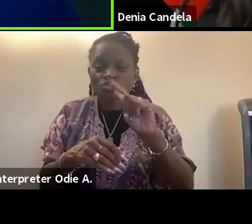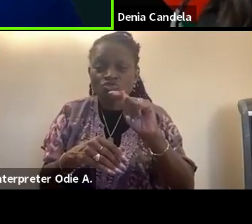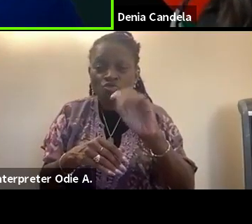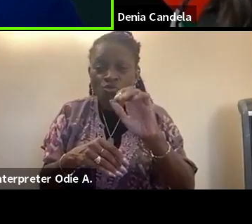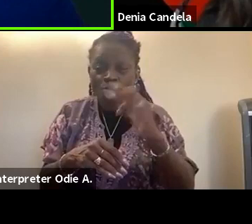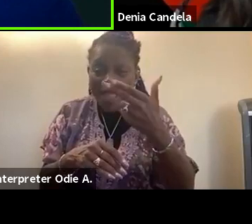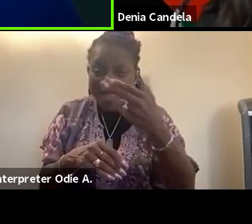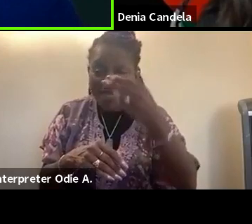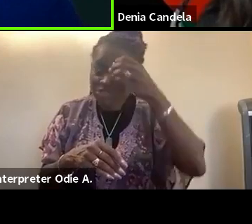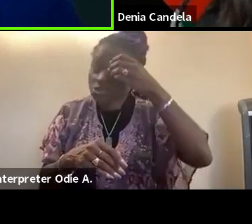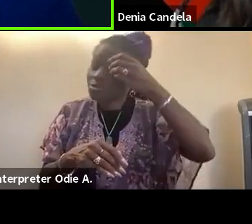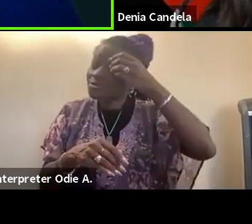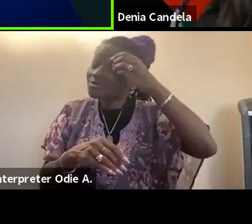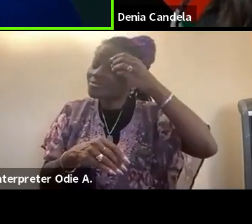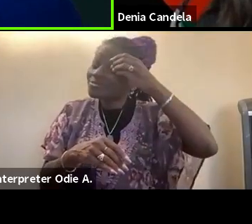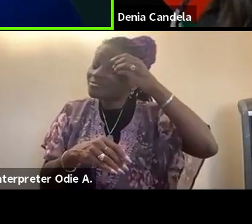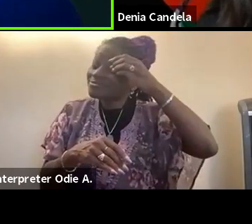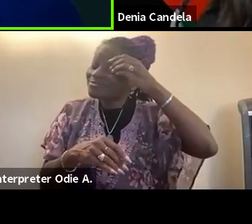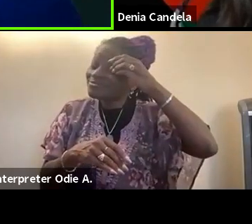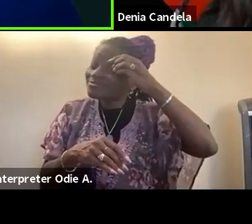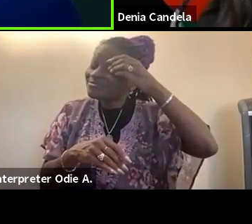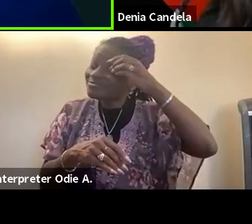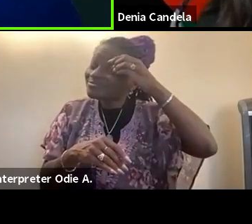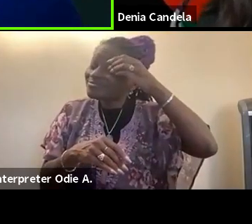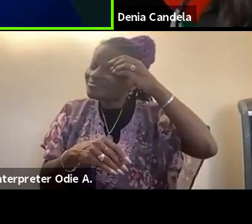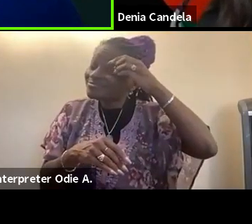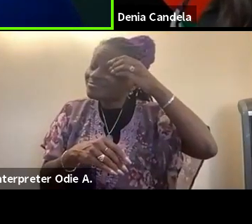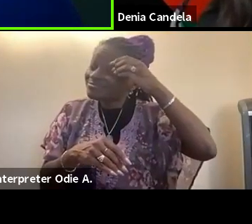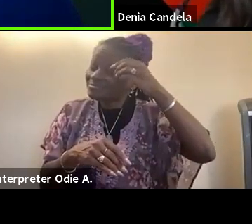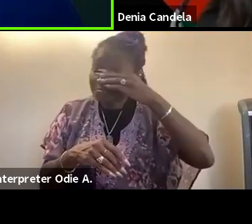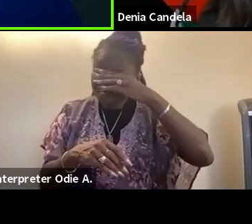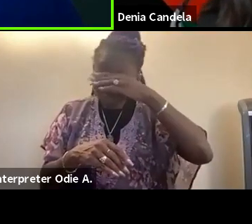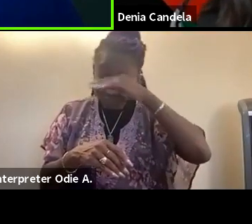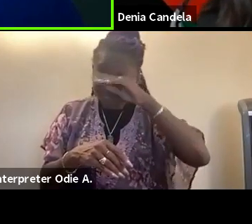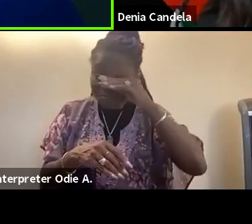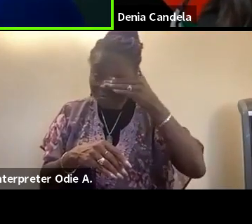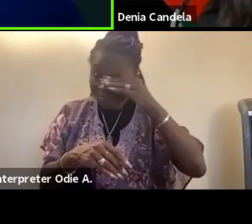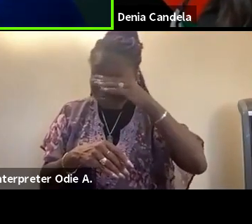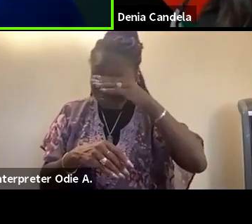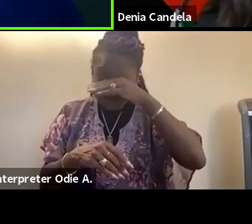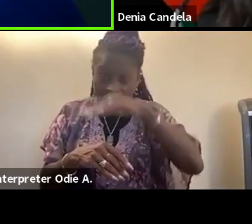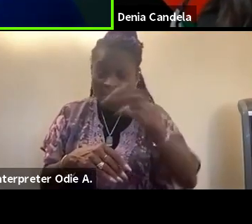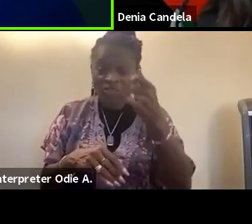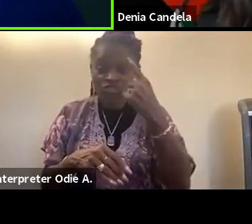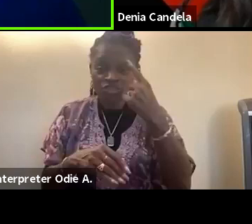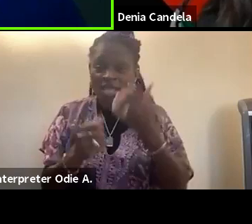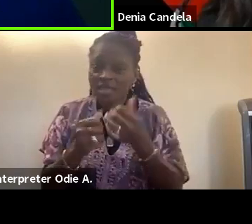I know you're exhausted, and we appreciate you being with us today. So as I said, we're going to take some